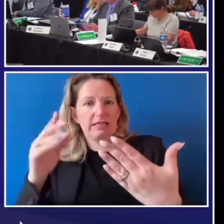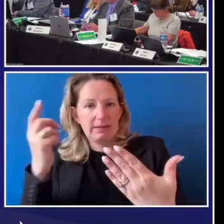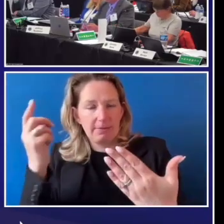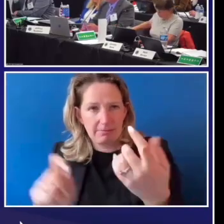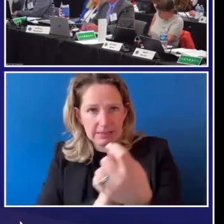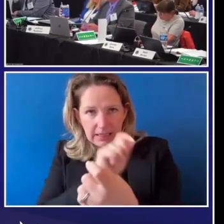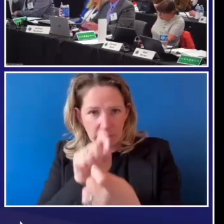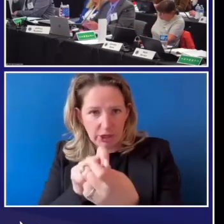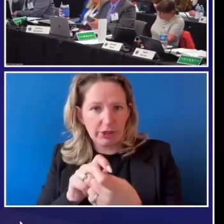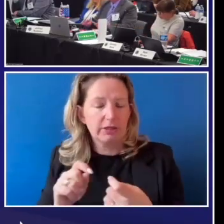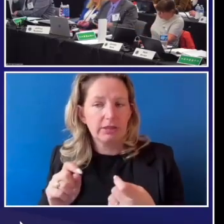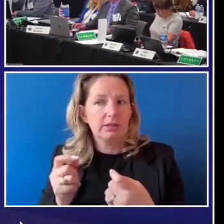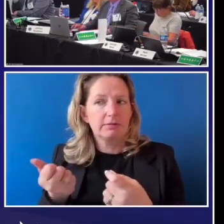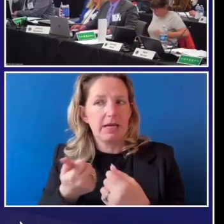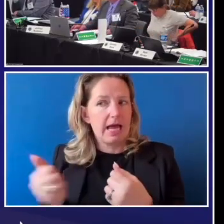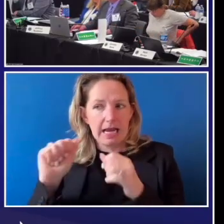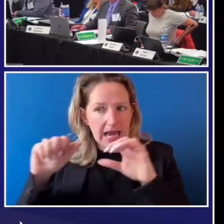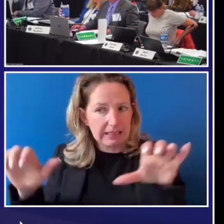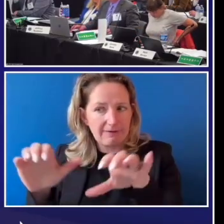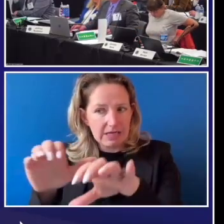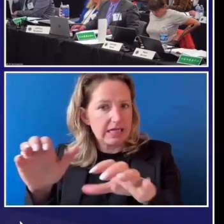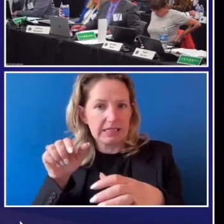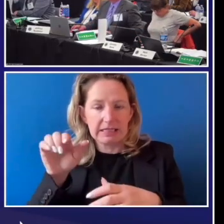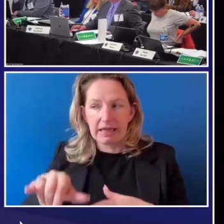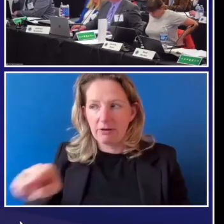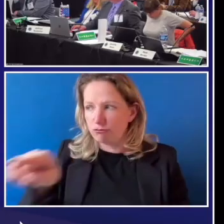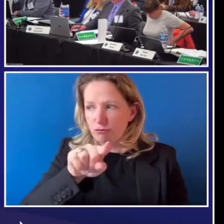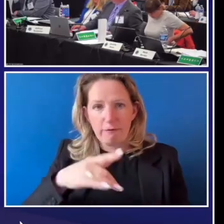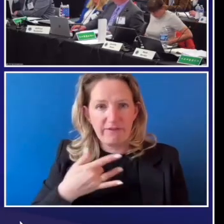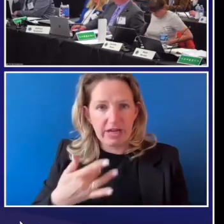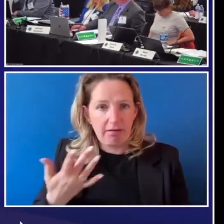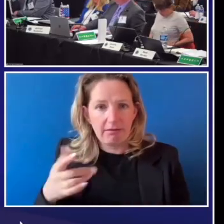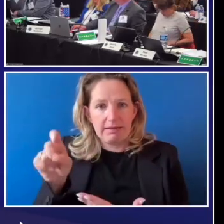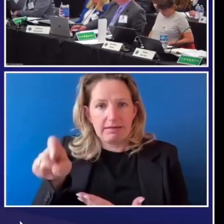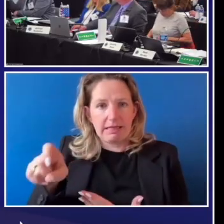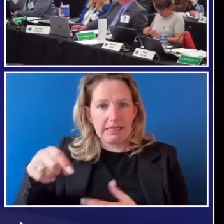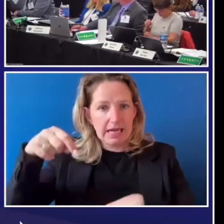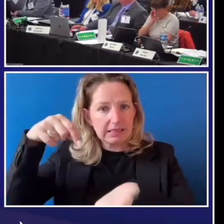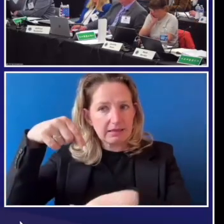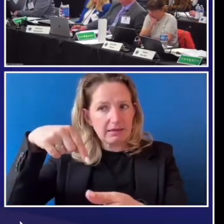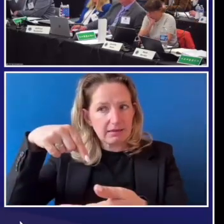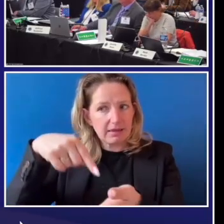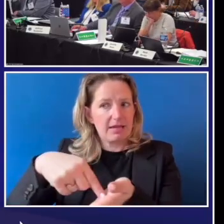agencies or institutions that you feel necessitates this aside from the requirements you mentioned from the EOO?